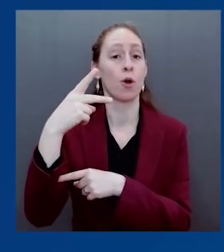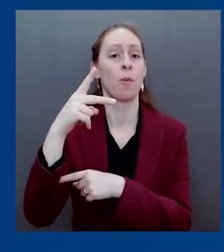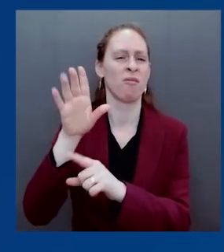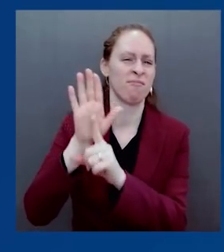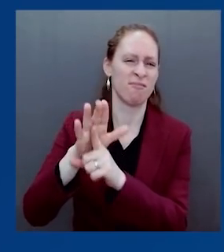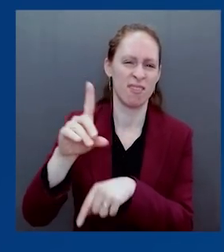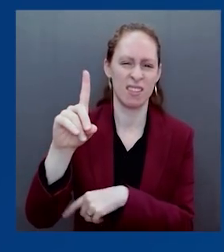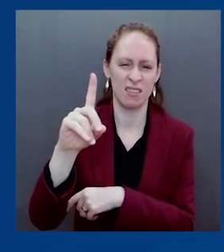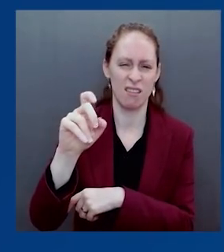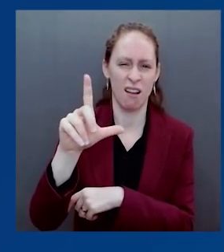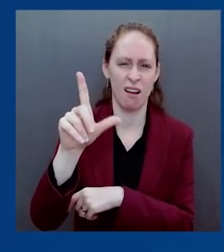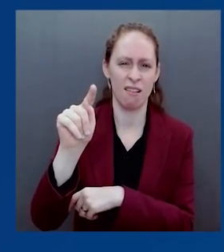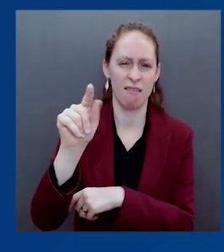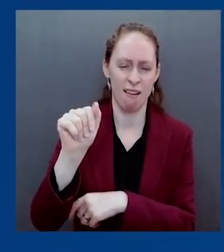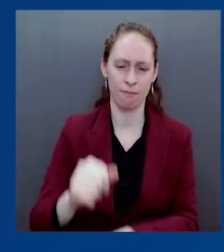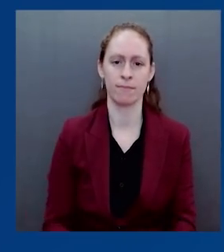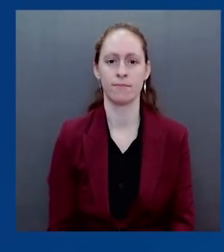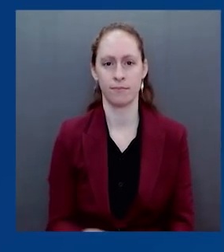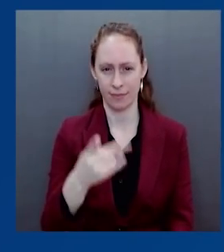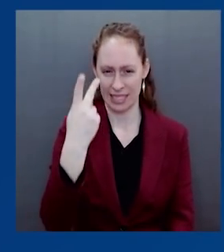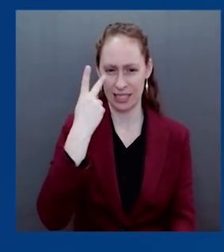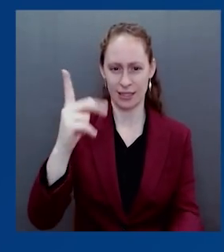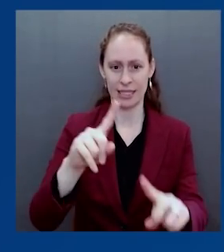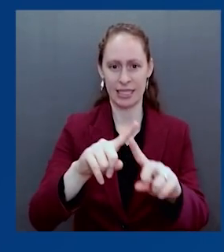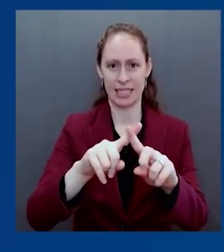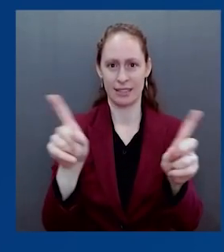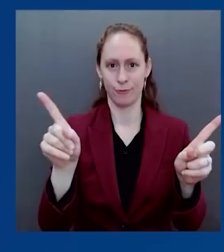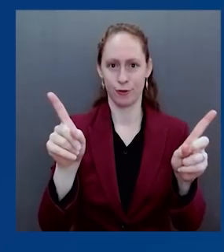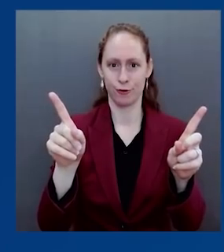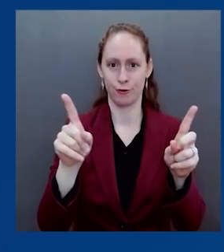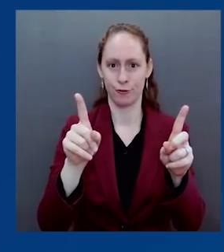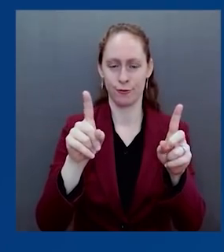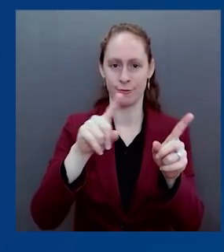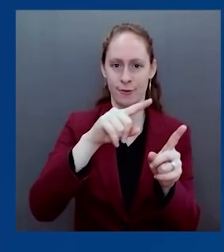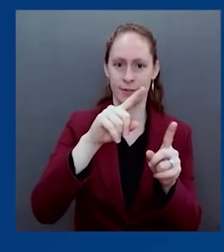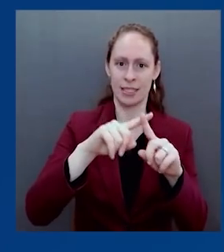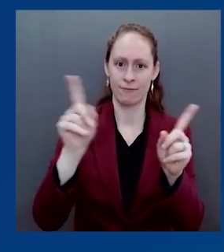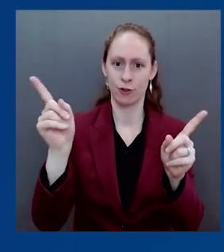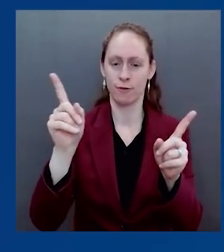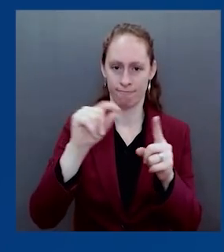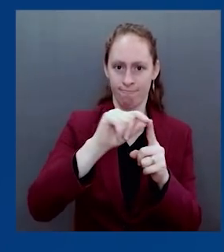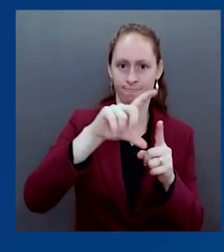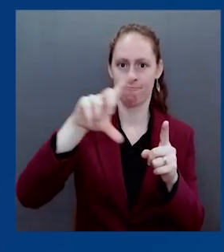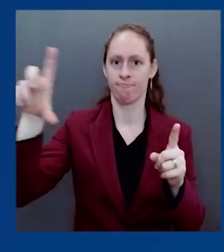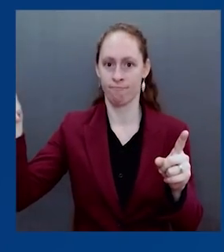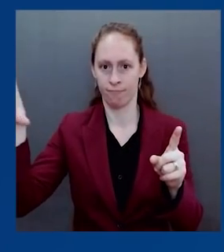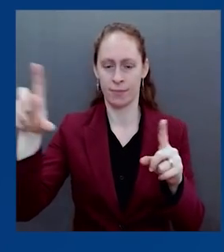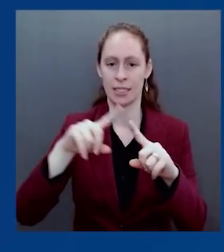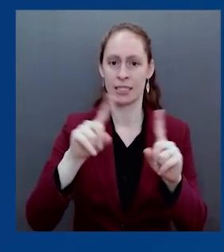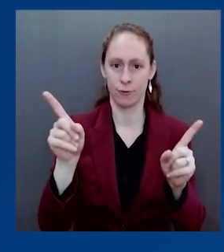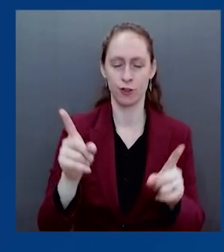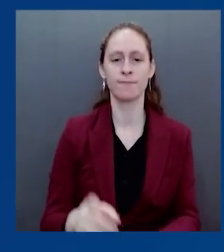When compared to Delta, infections with Omicron were associated with a 53 percent reduction